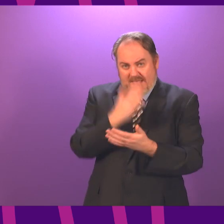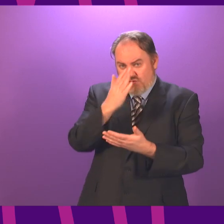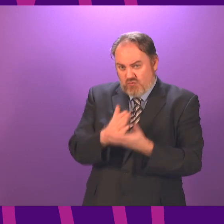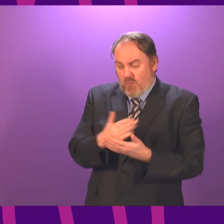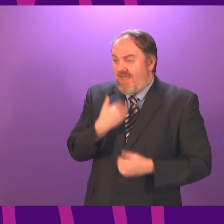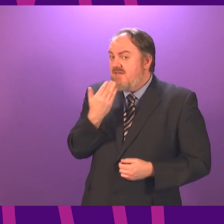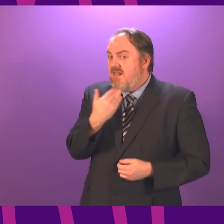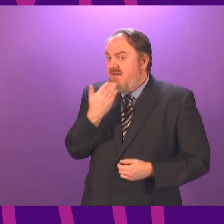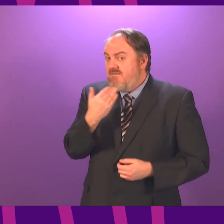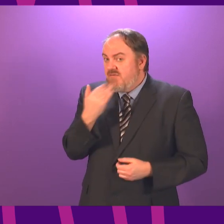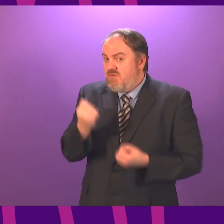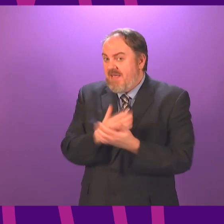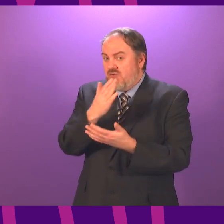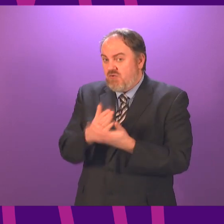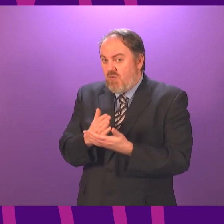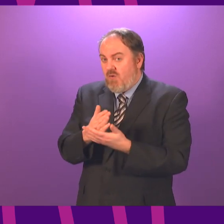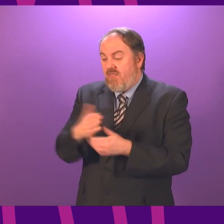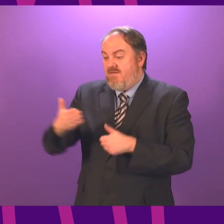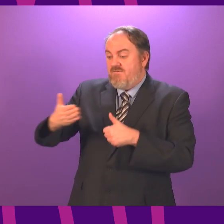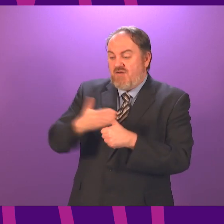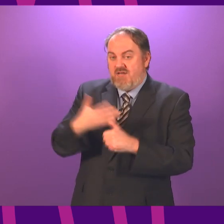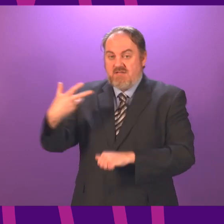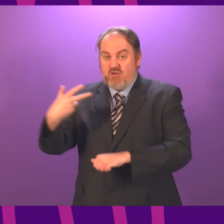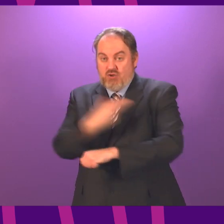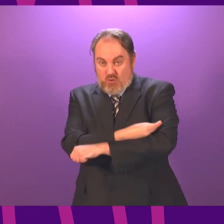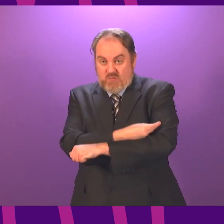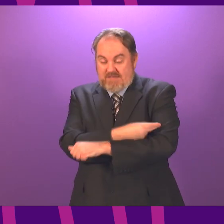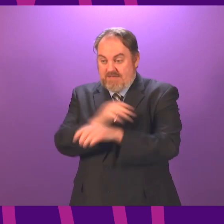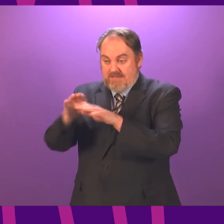receive their first dose but move on to the second dose as soon as possible?